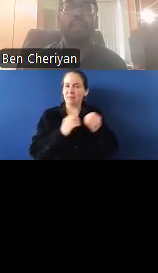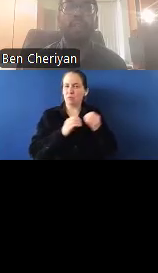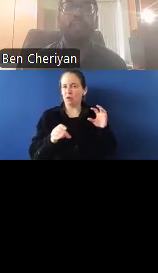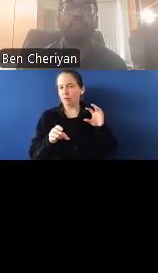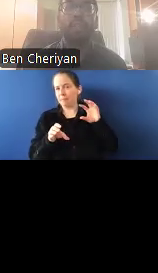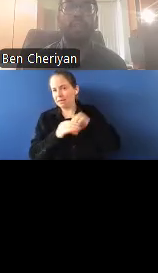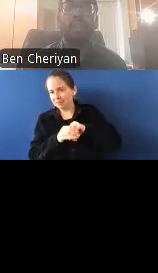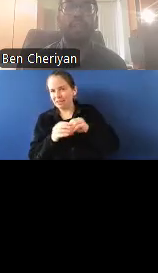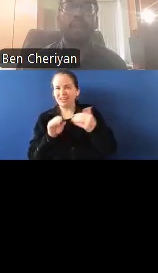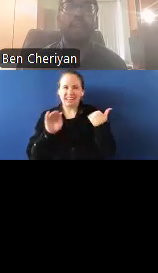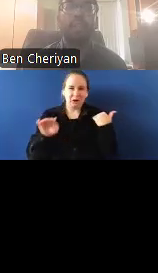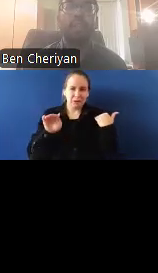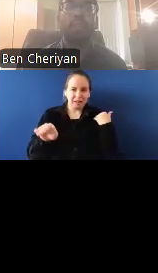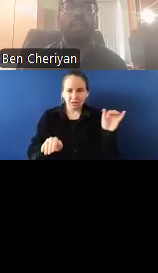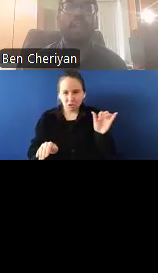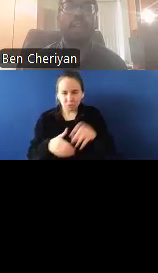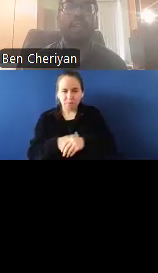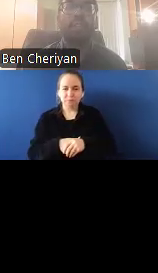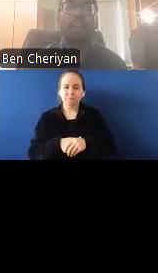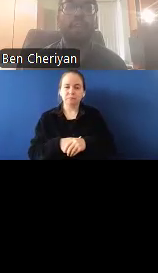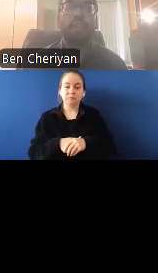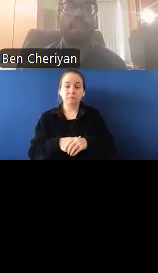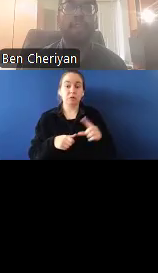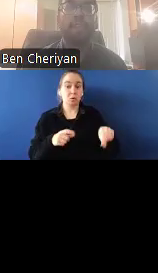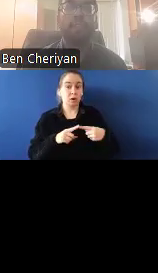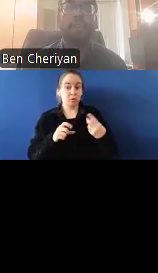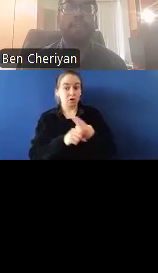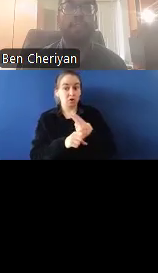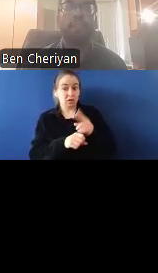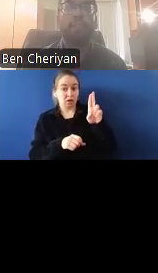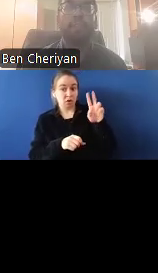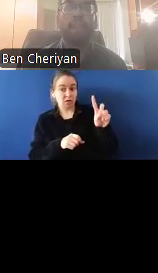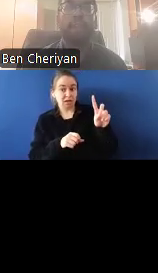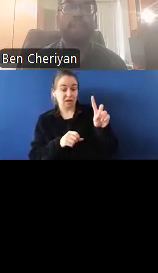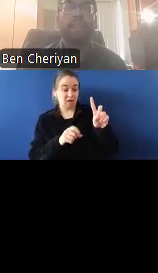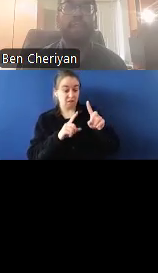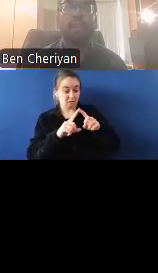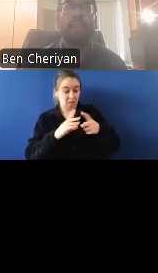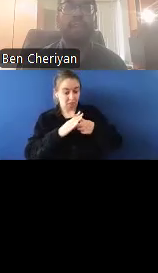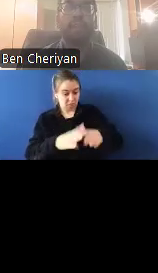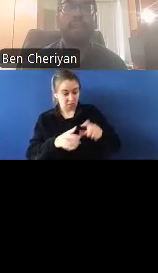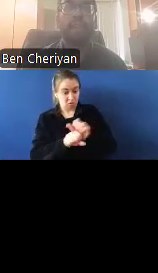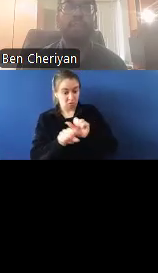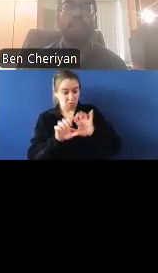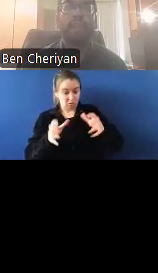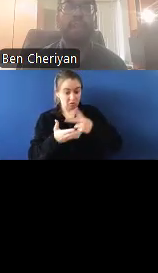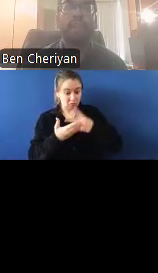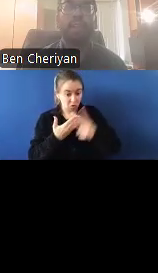when embedding universal design from the onset by workforce program as they design and implement AI,